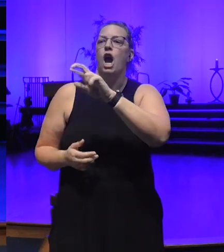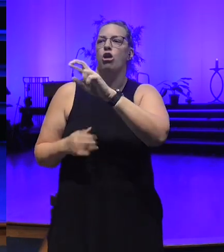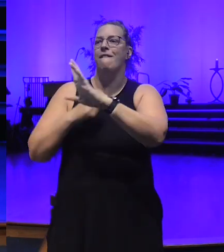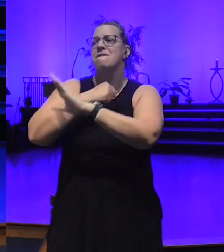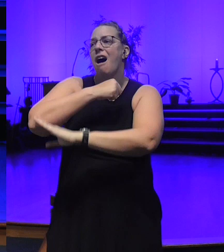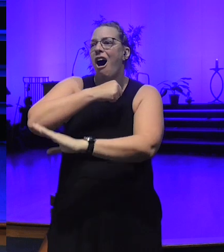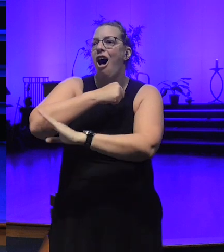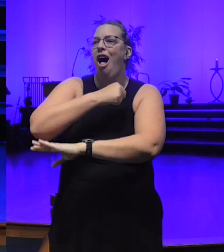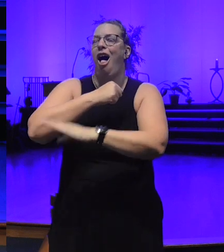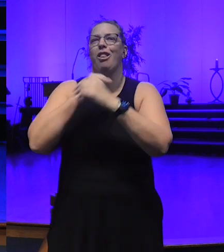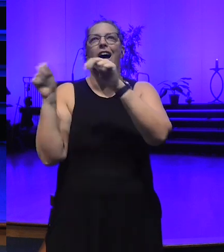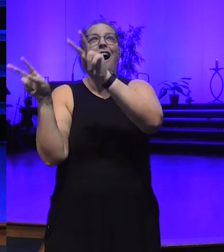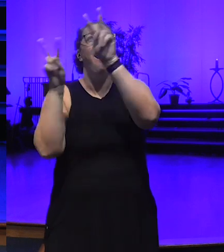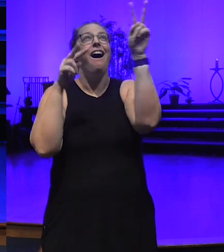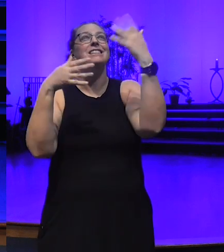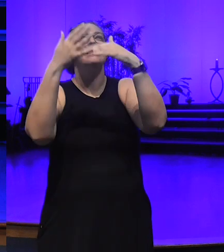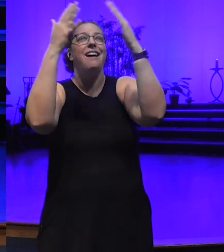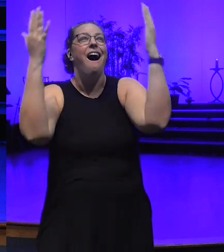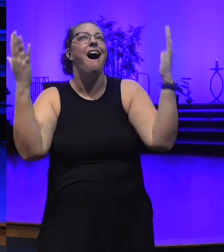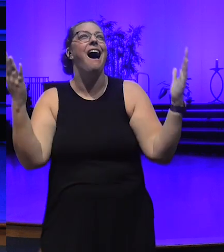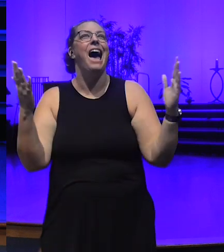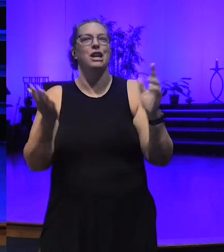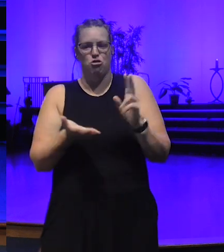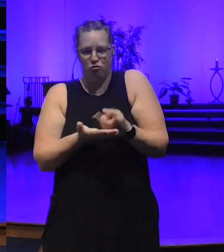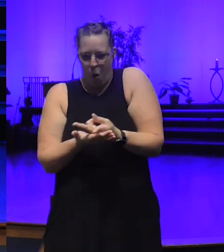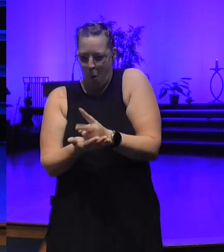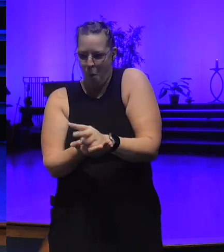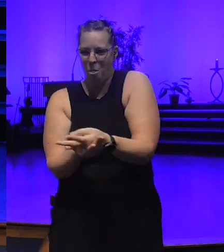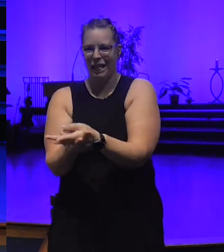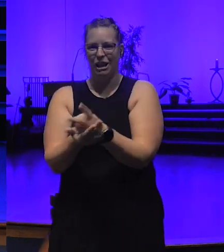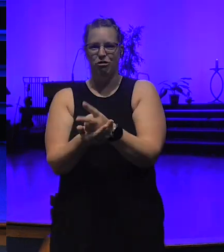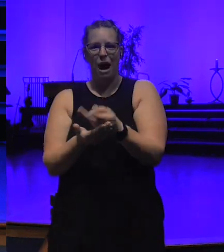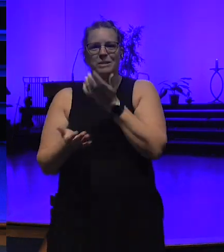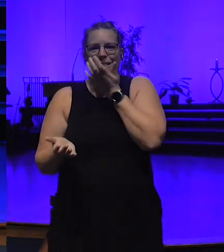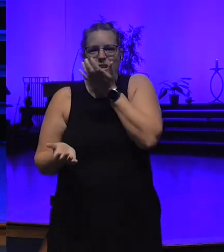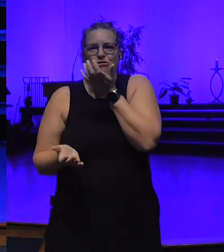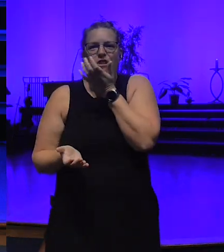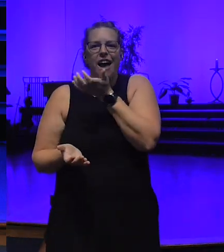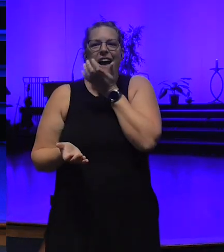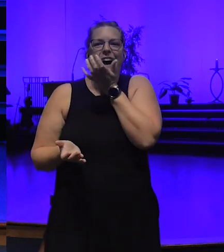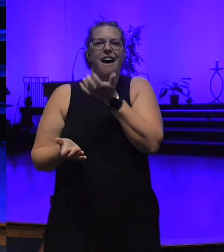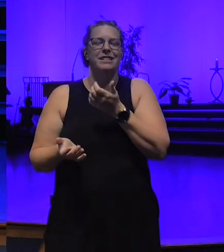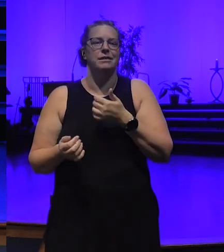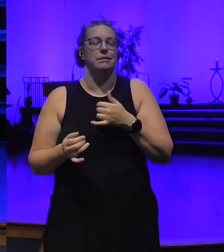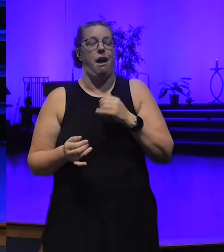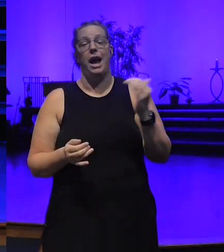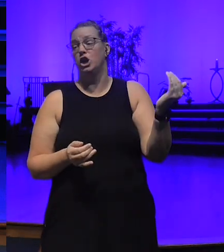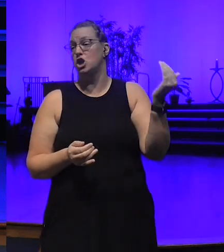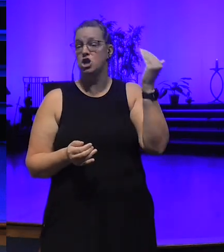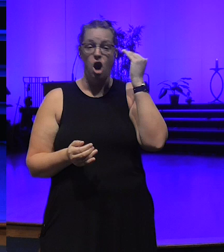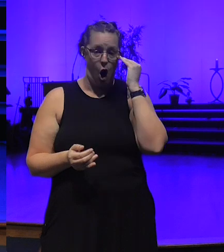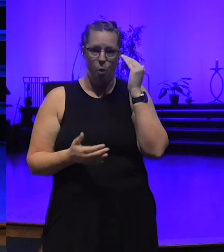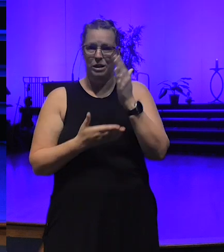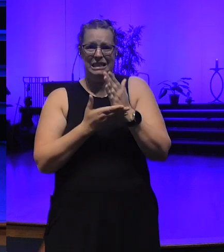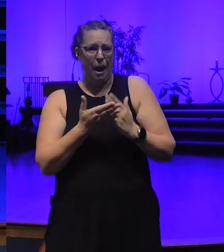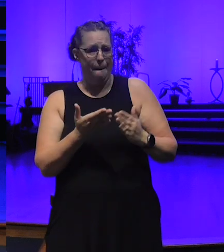Sky rolling around and feeling the grass and I know I know there's some part of me that knows